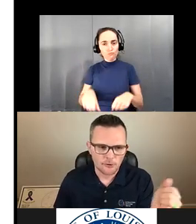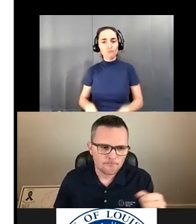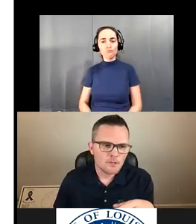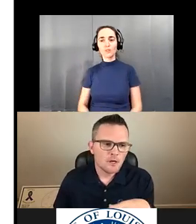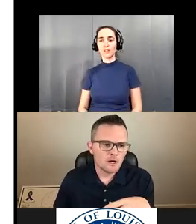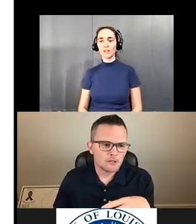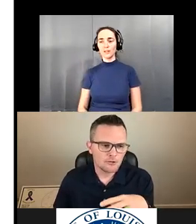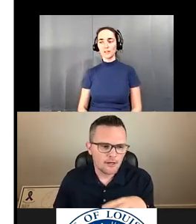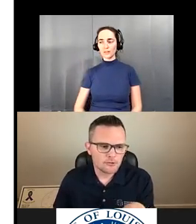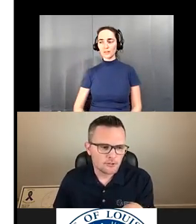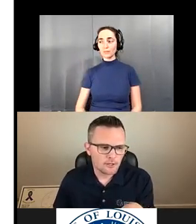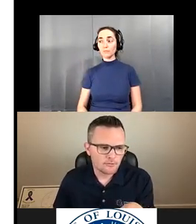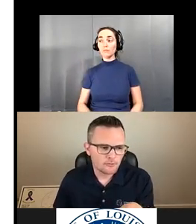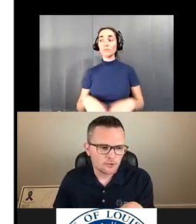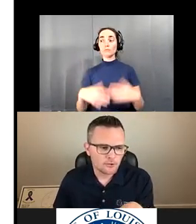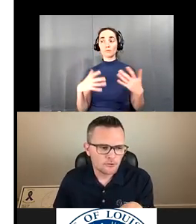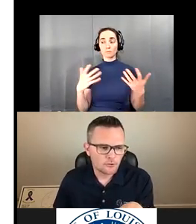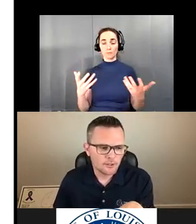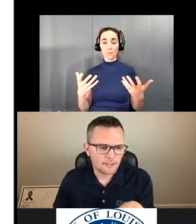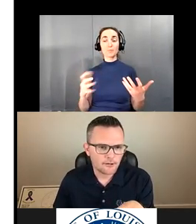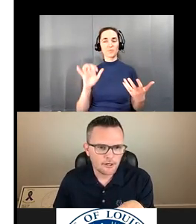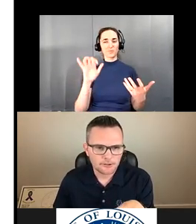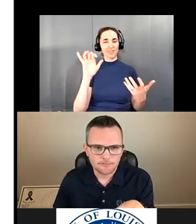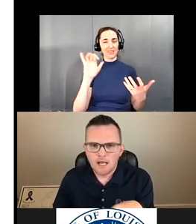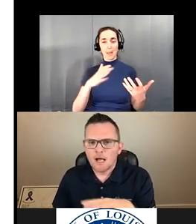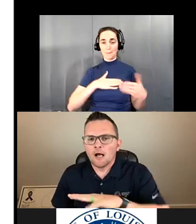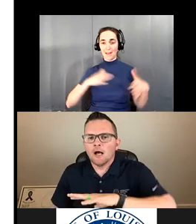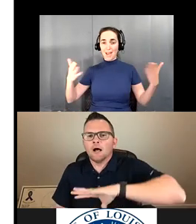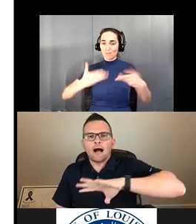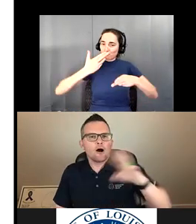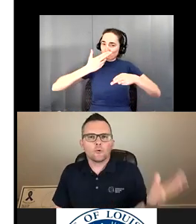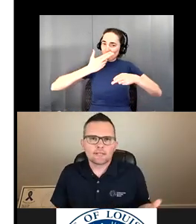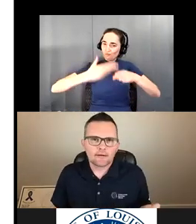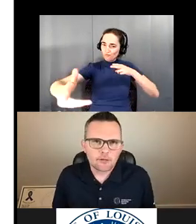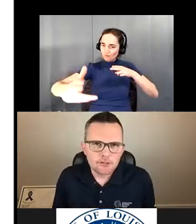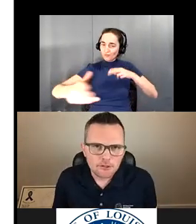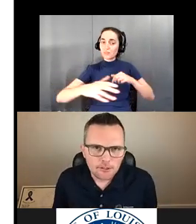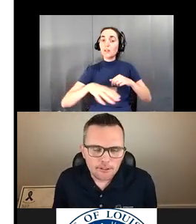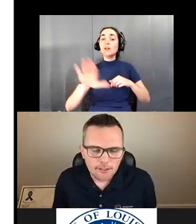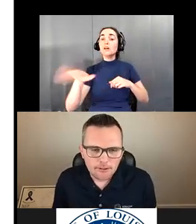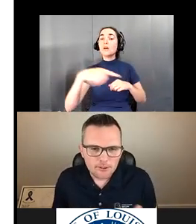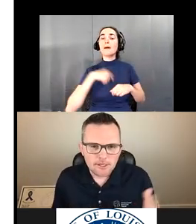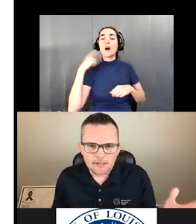15:37:34 So that was a really quick introduction. 15:37:38 I always have to mention the Louisiana